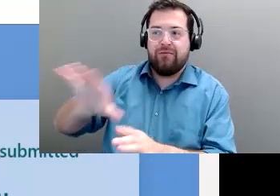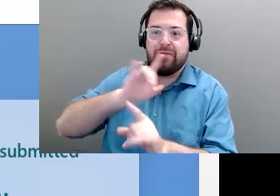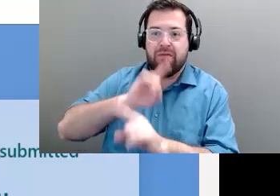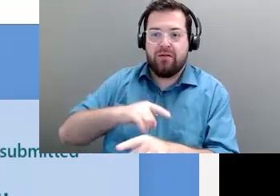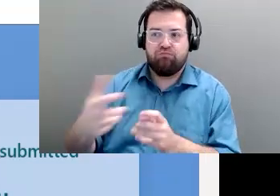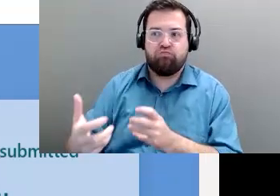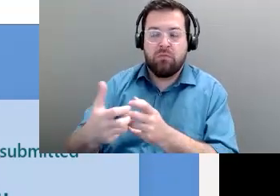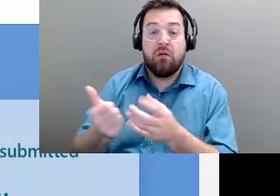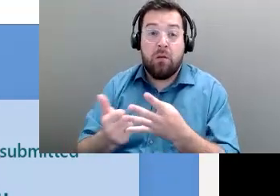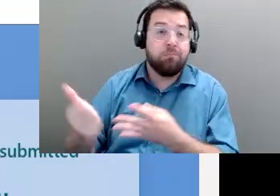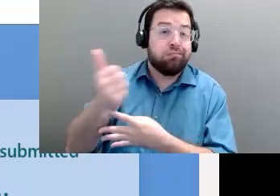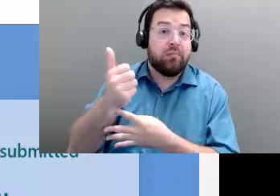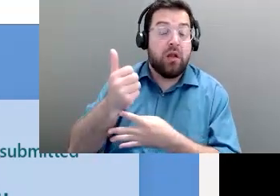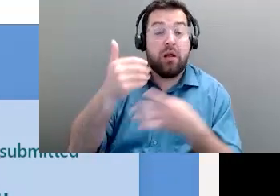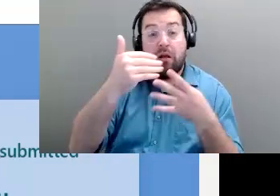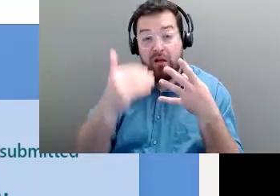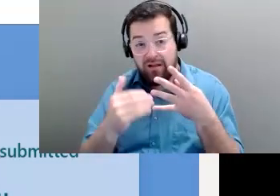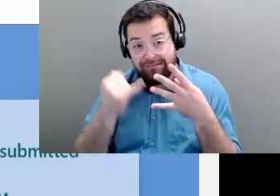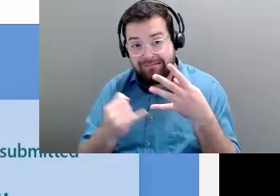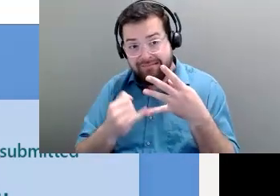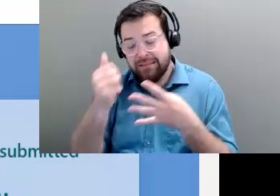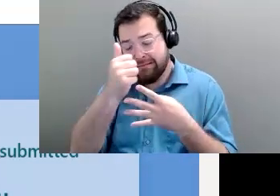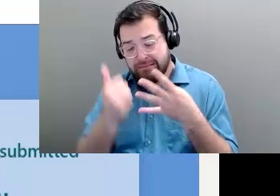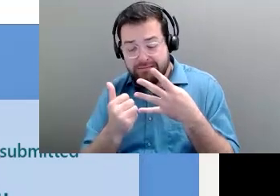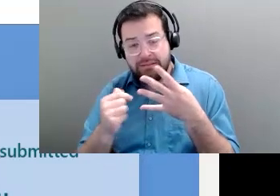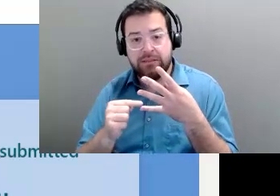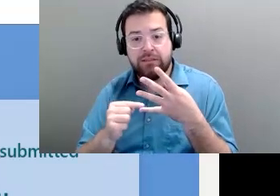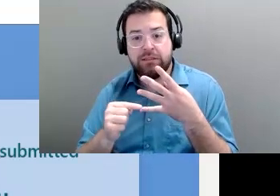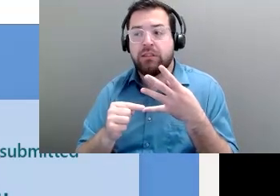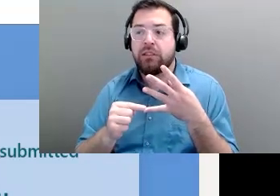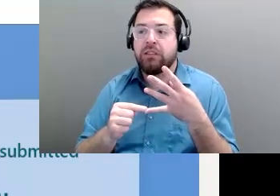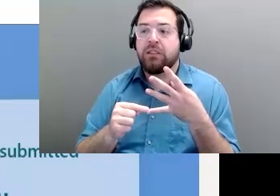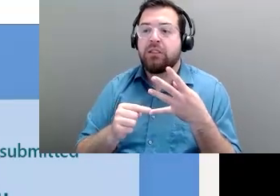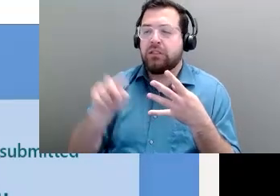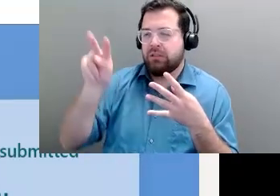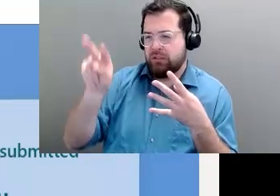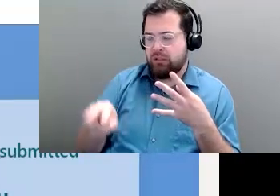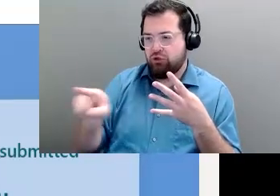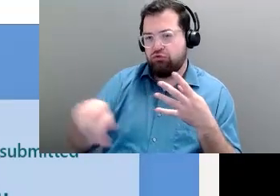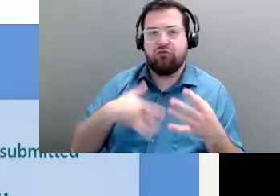and then at the very bottom, the one that is, not RSI